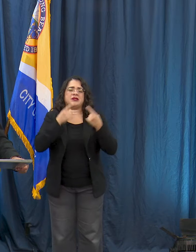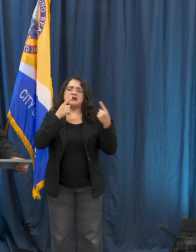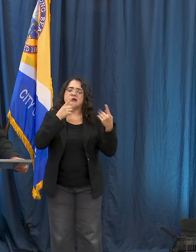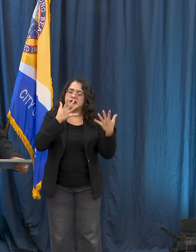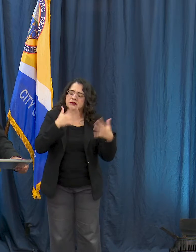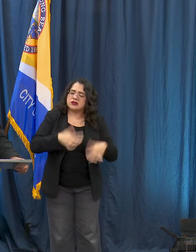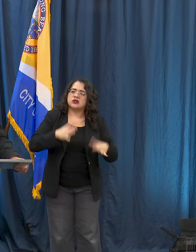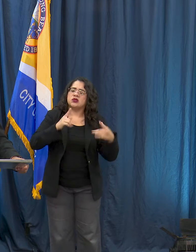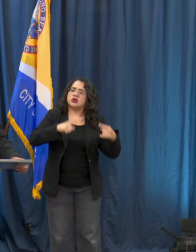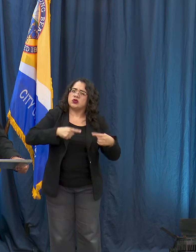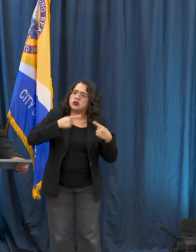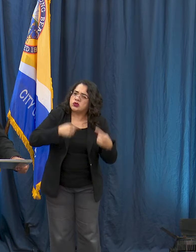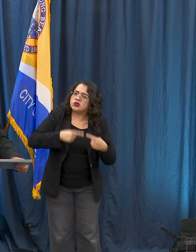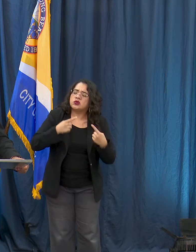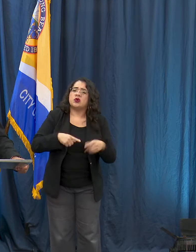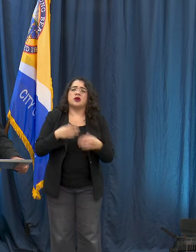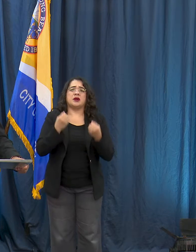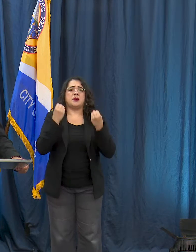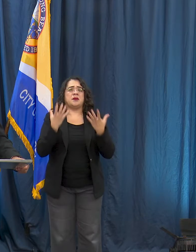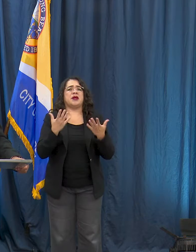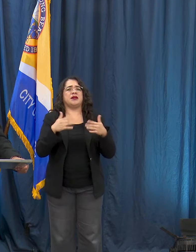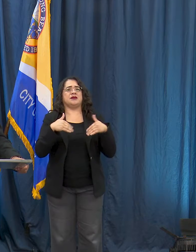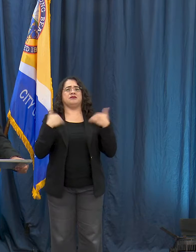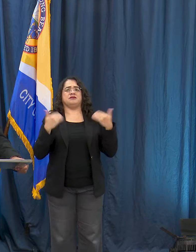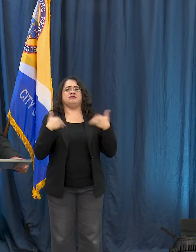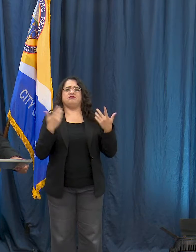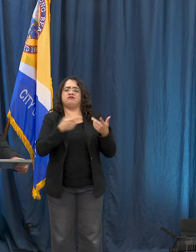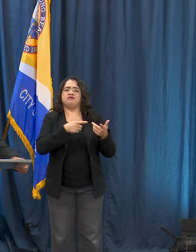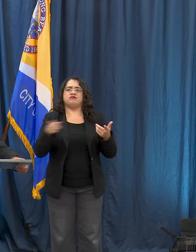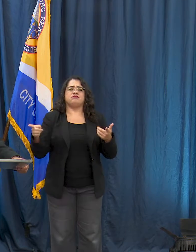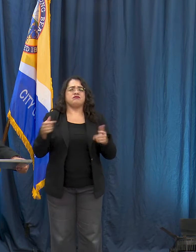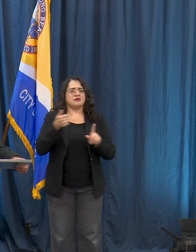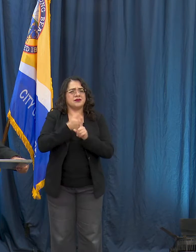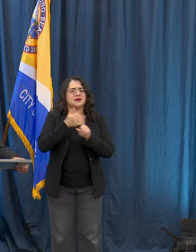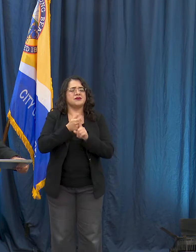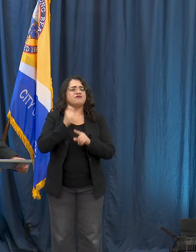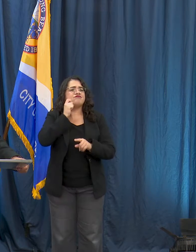are mostly kids of color. Many have experienced